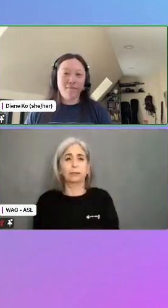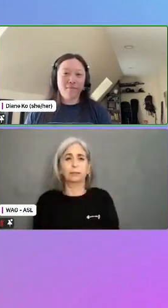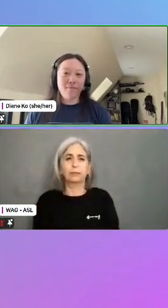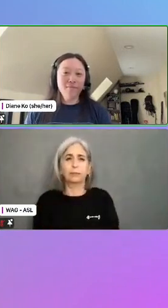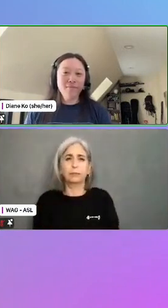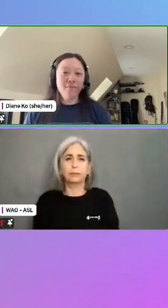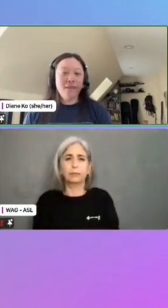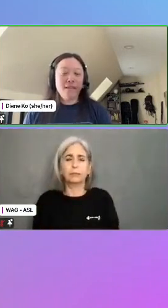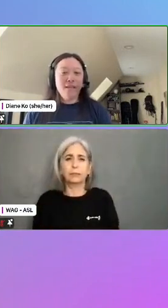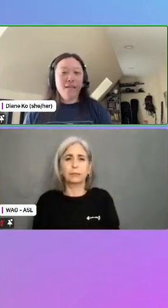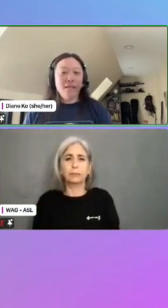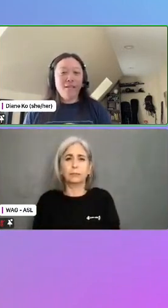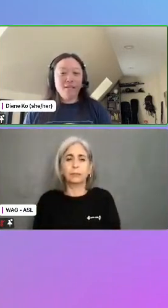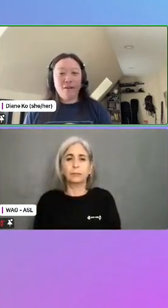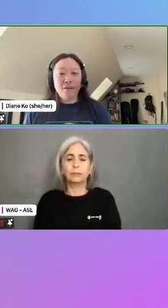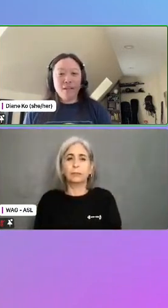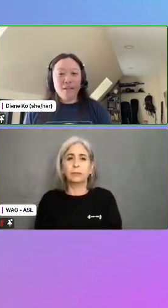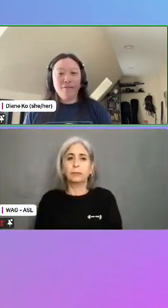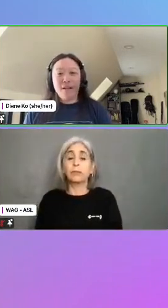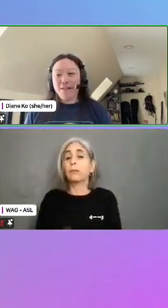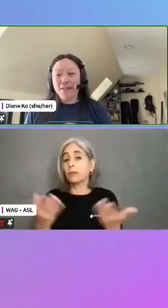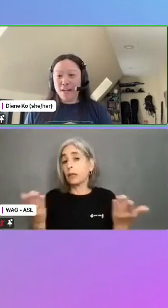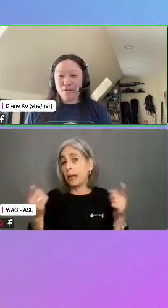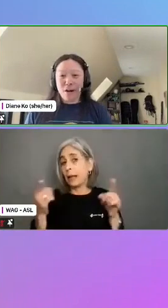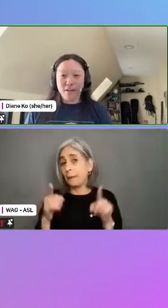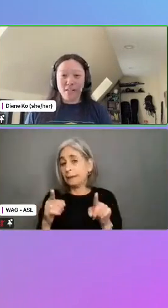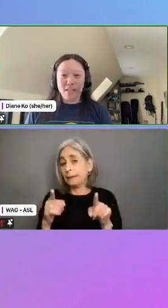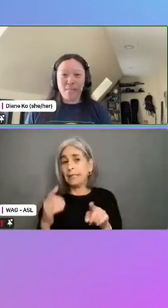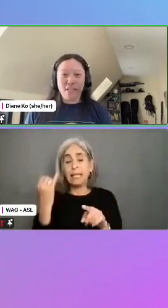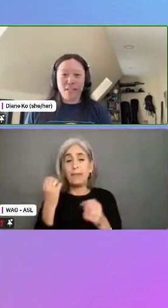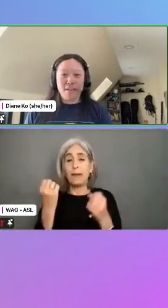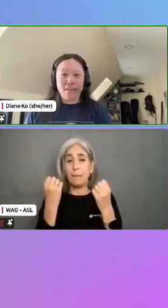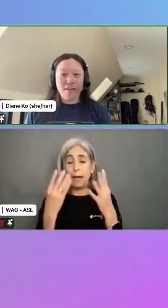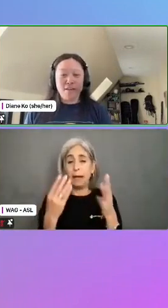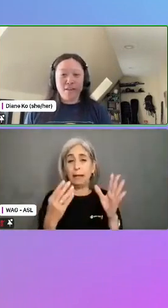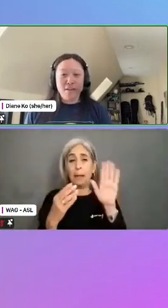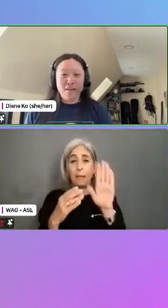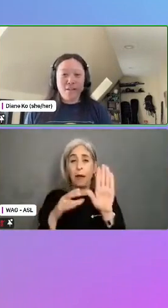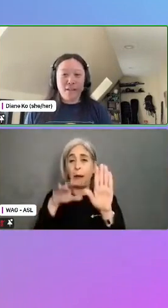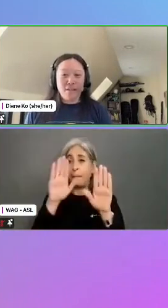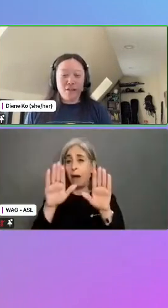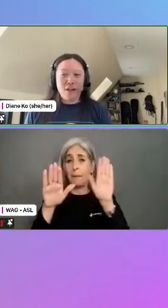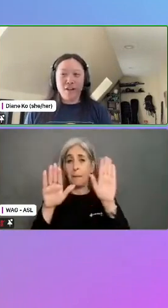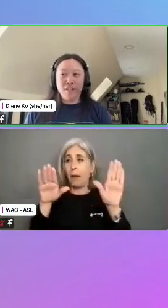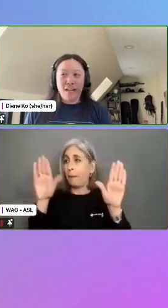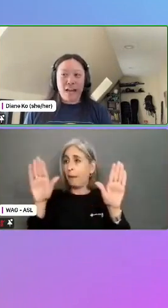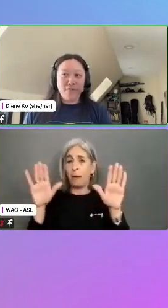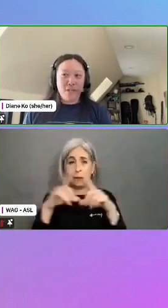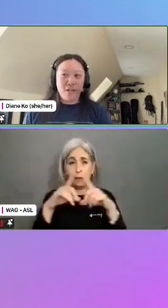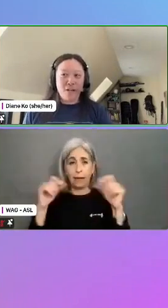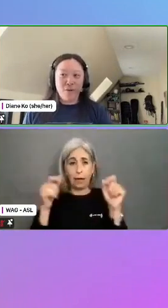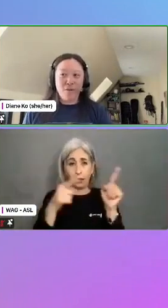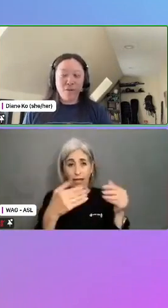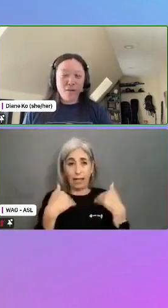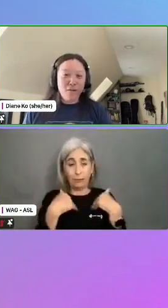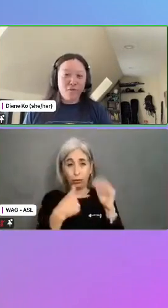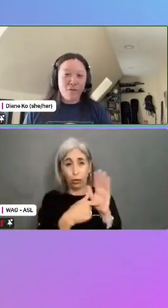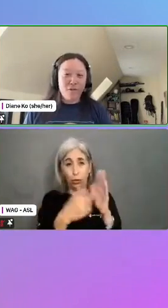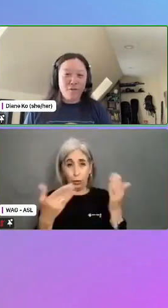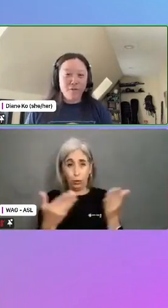variable element name that wraps the past in children. As it turns out, we came across another nicety while we